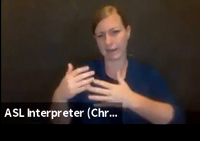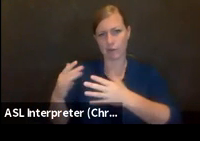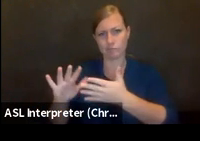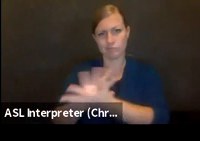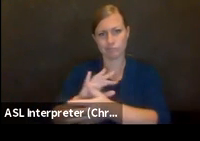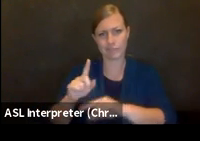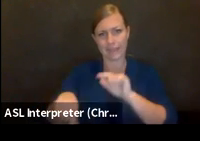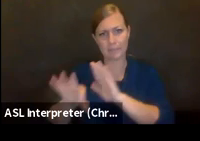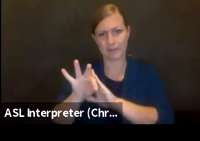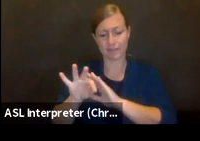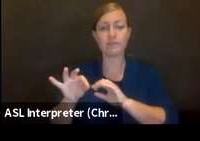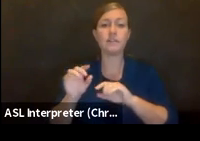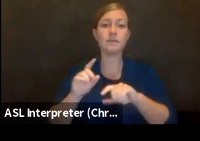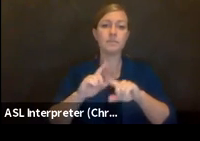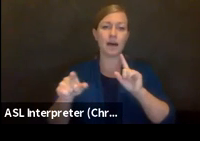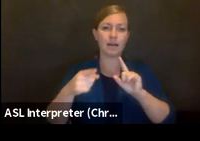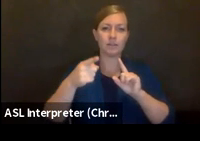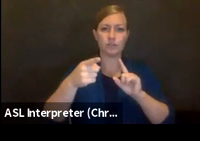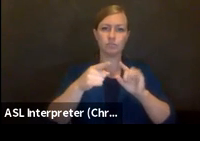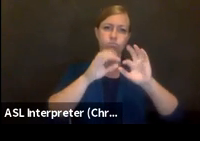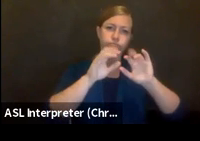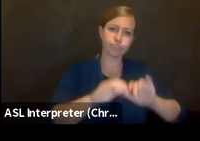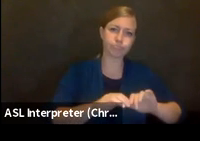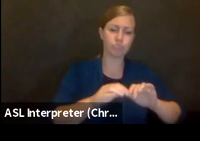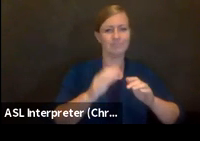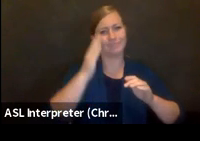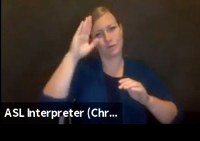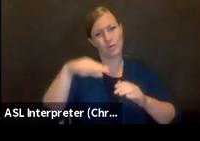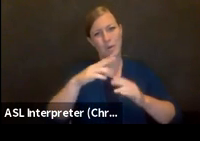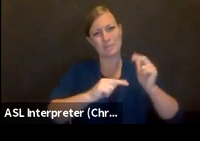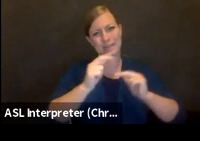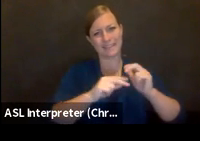ESD 189 - Amy Colburn: It's, you know, there's what kind of a lot to set up for a test or quiz. So if you're going to do something.